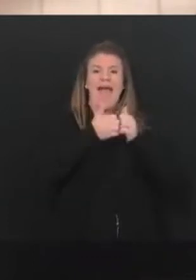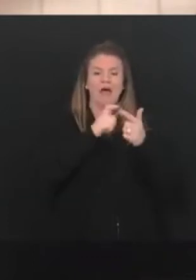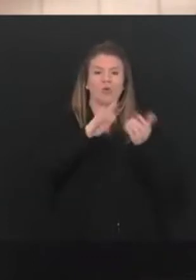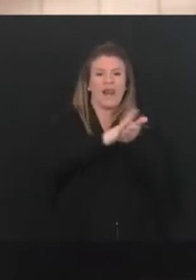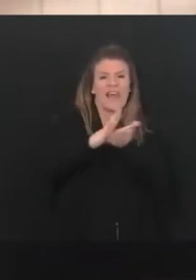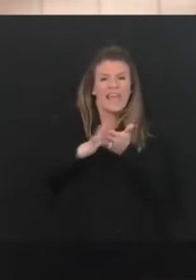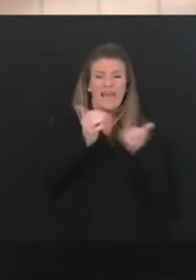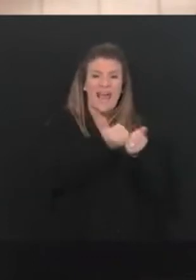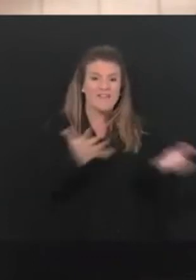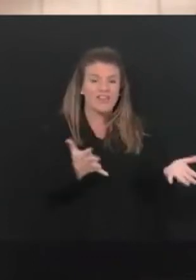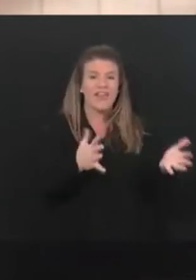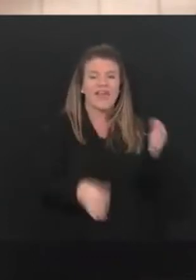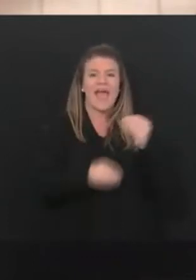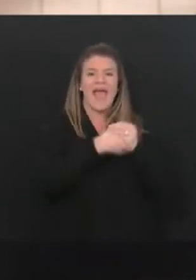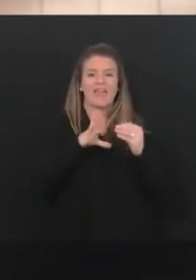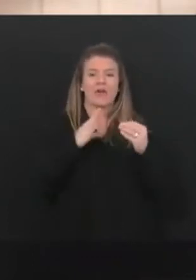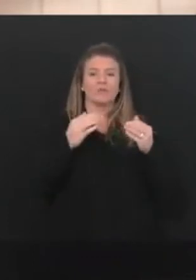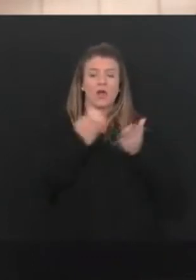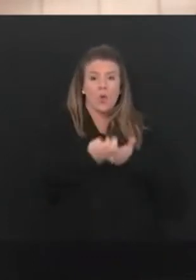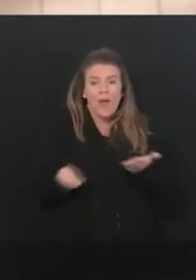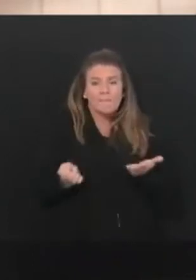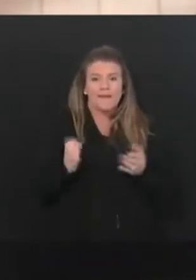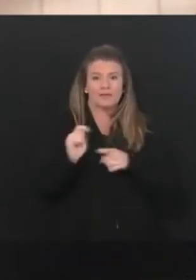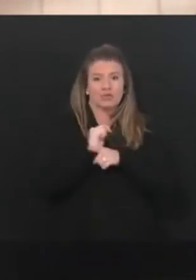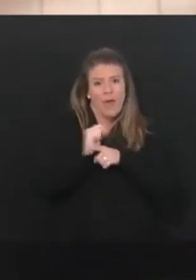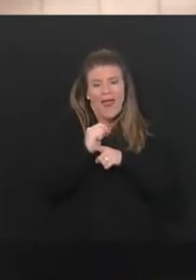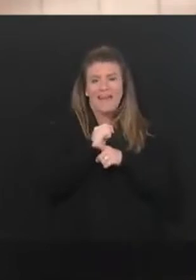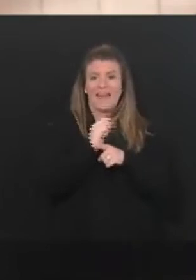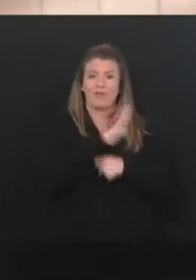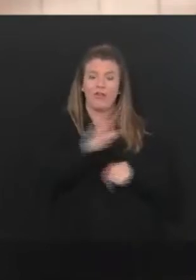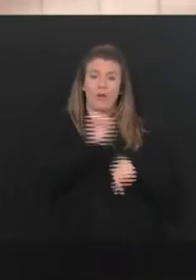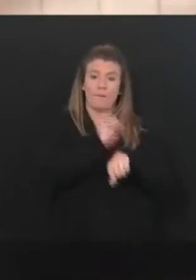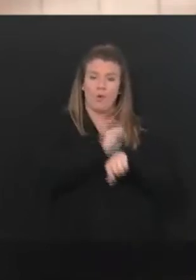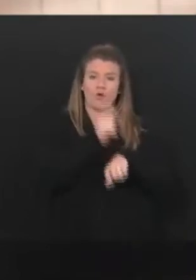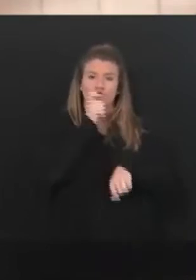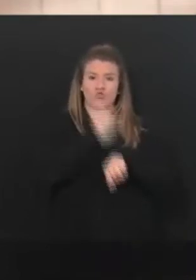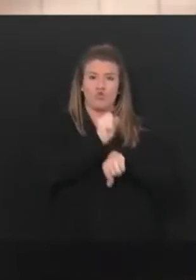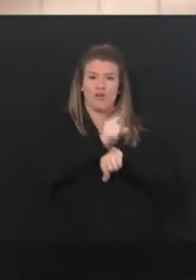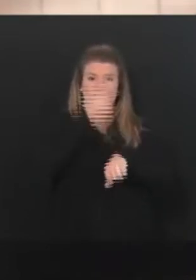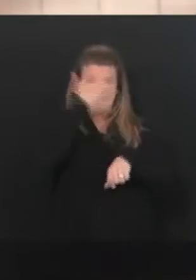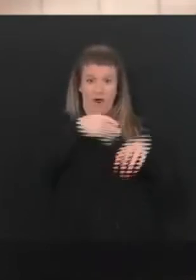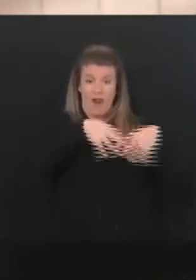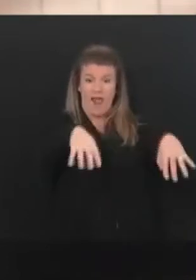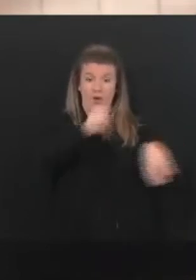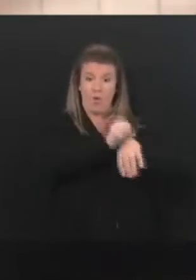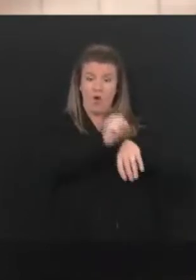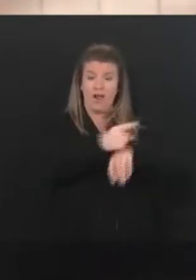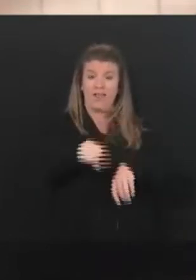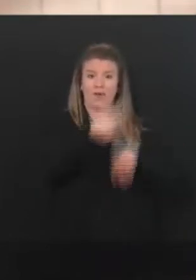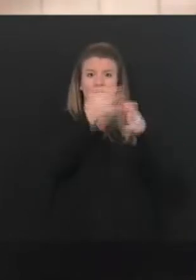OUR TEAMS HAVE TRAINED 250 RETAIL OUTLETS AND RESTAURANTS IN ADDITIONAL DECONTAMINATION